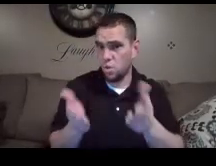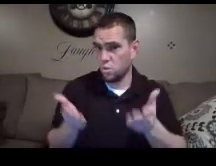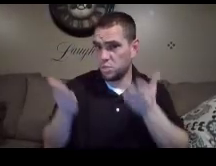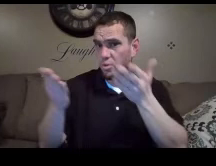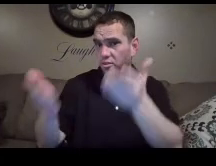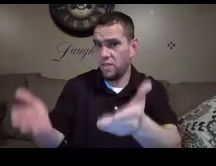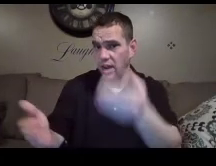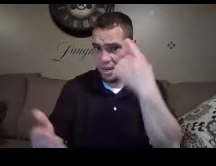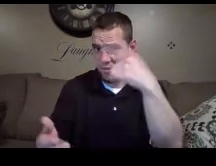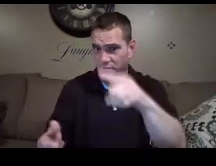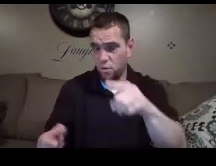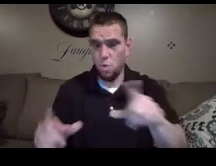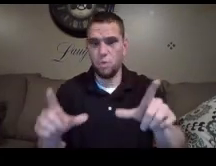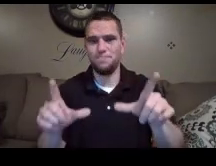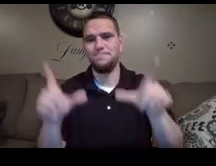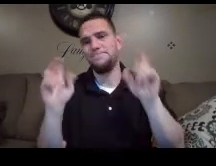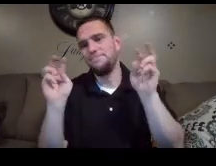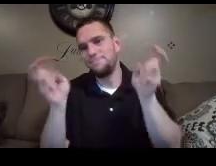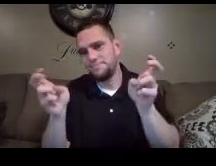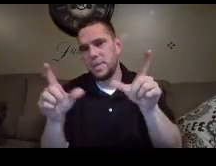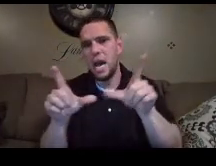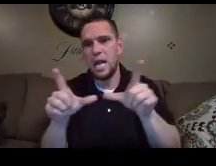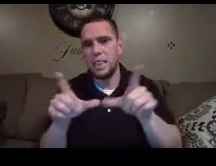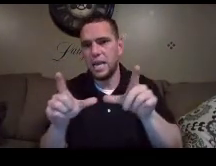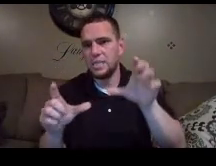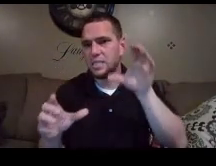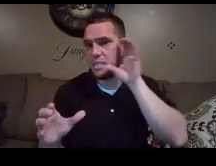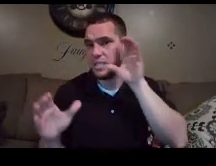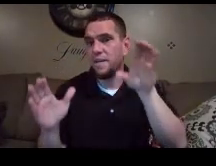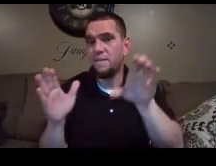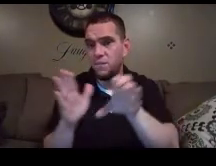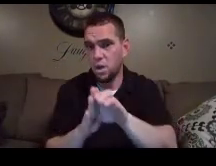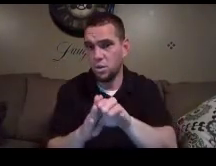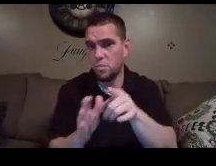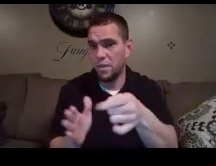licensed photo, but they did require that we provide attribution for that.